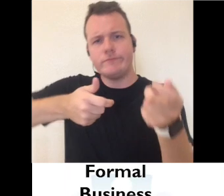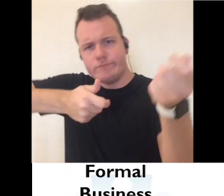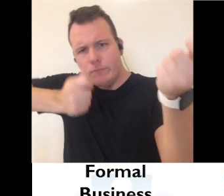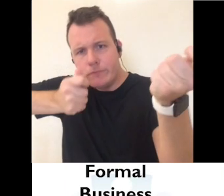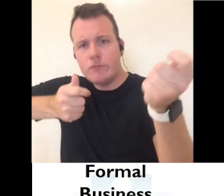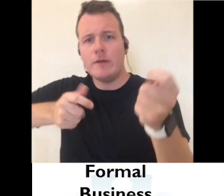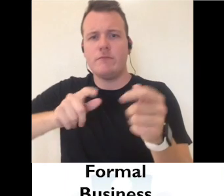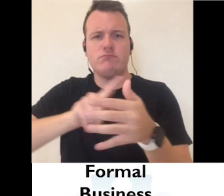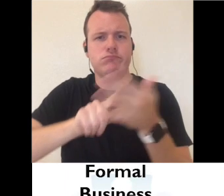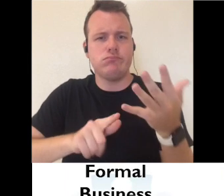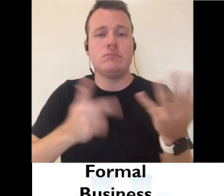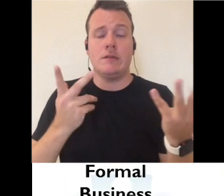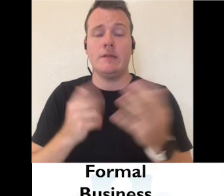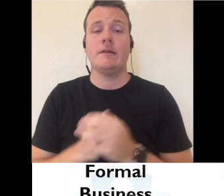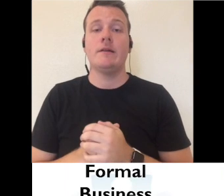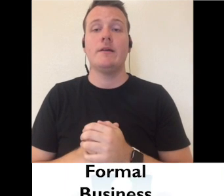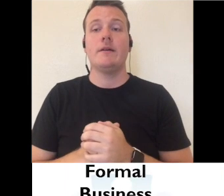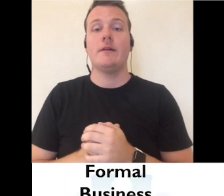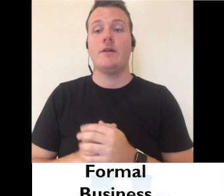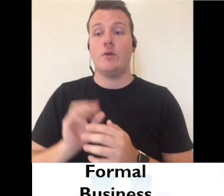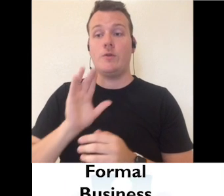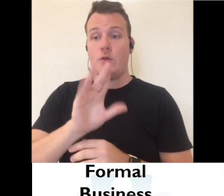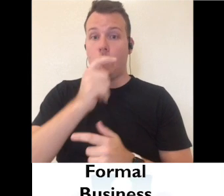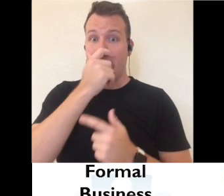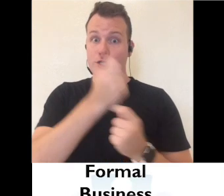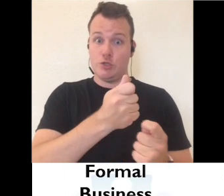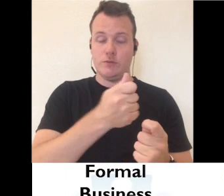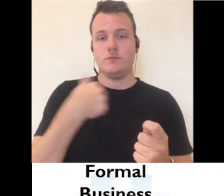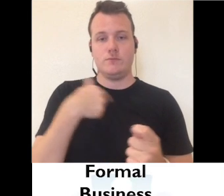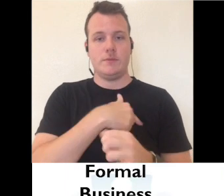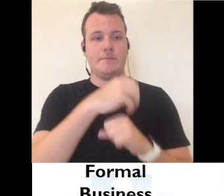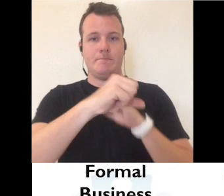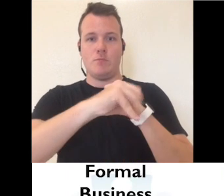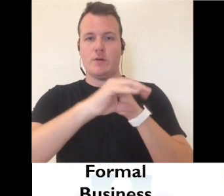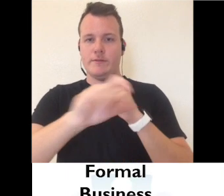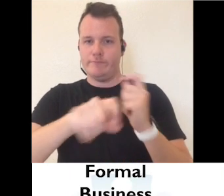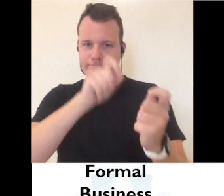had those interests, and we marketed to them, so it's just an example of what a